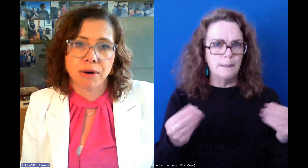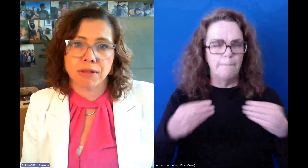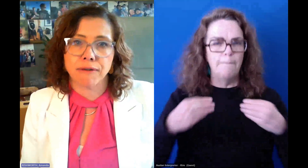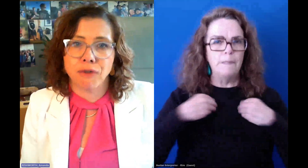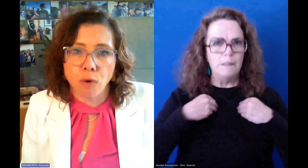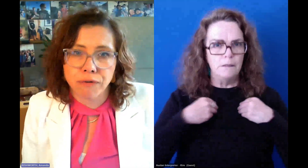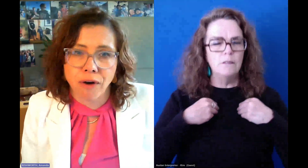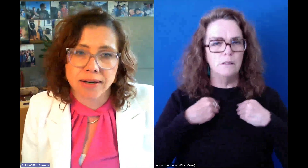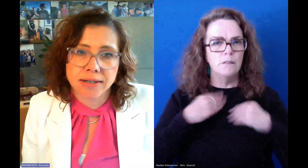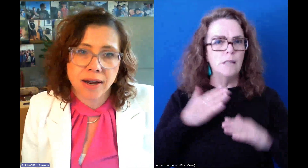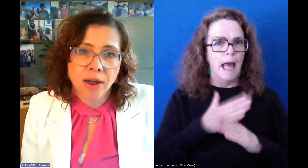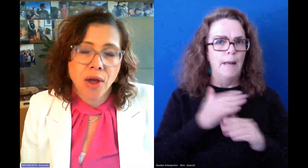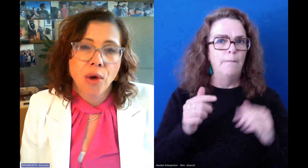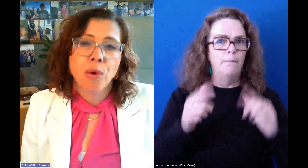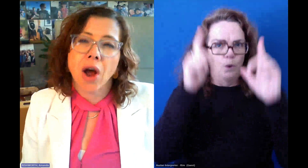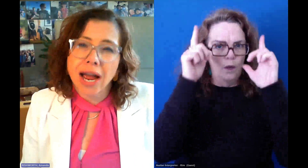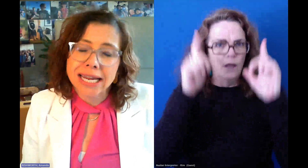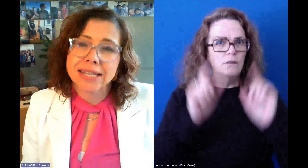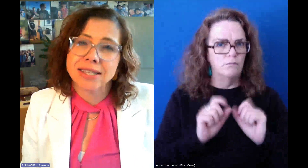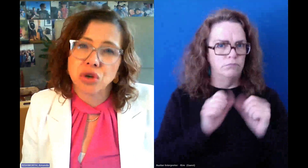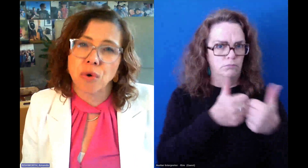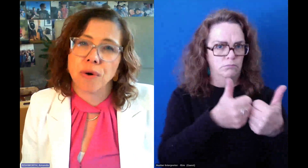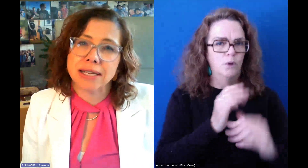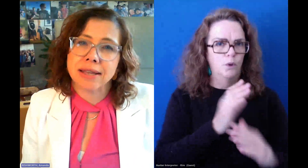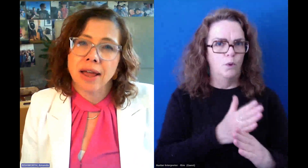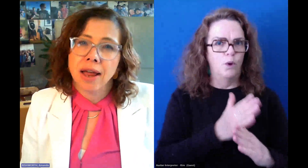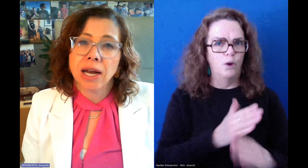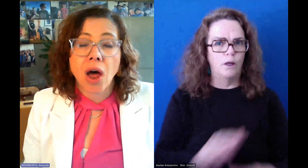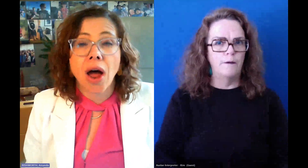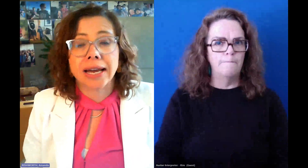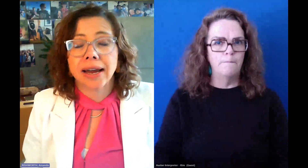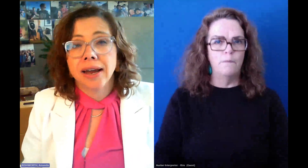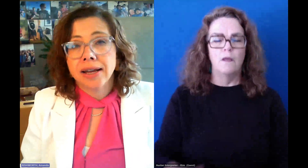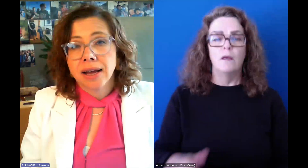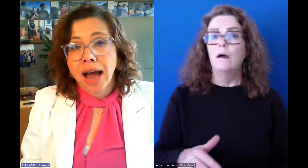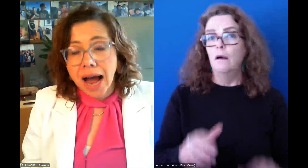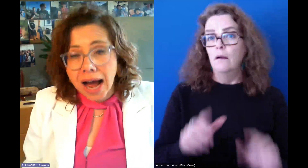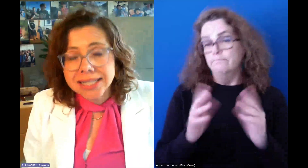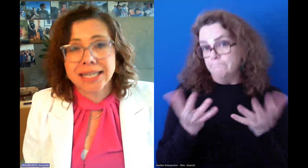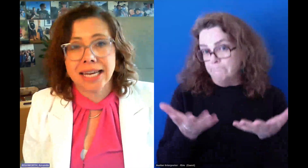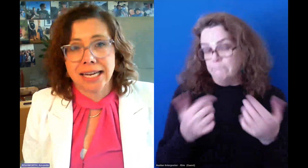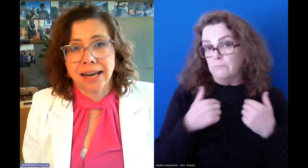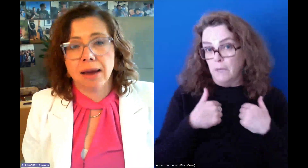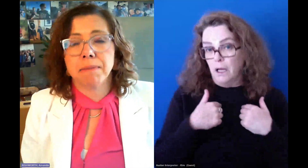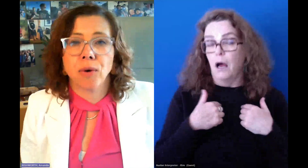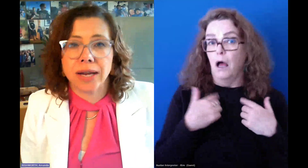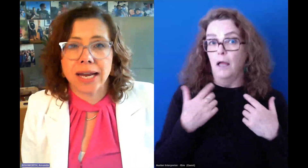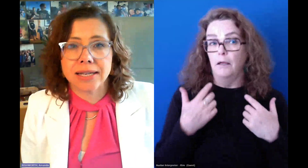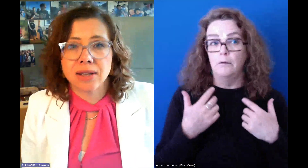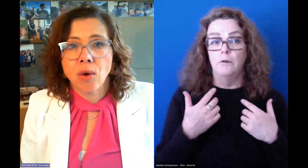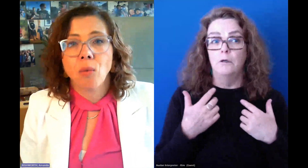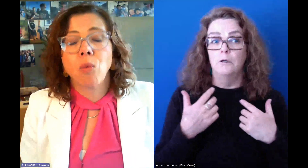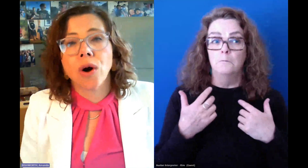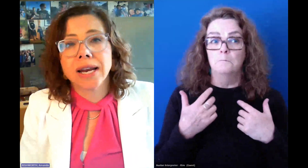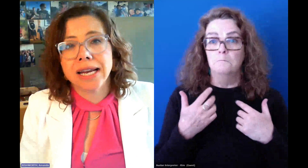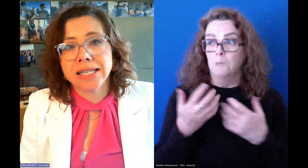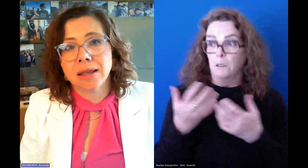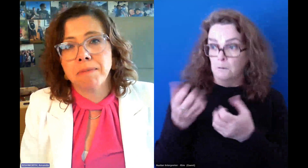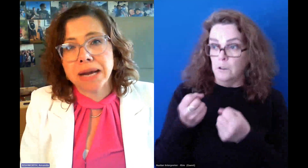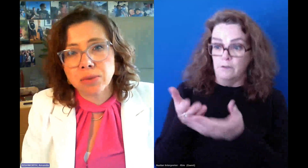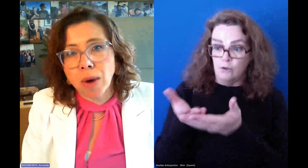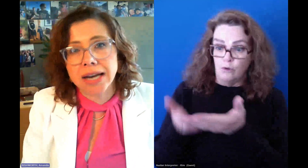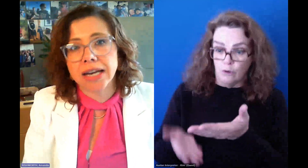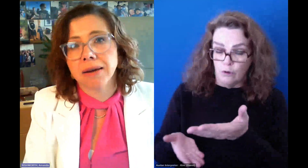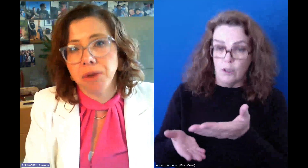that're at the forefront. When I hear stories like asking employees what is the best way to